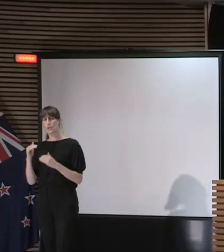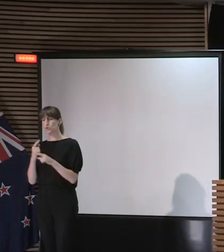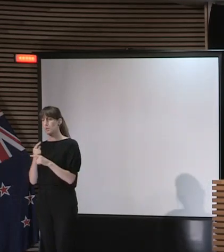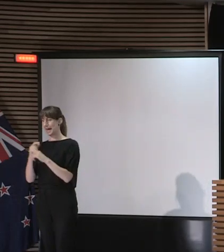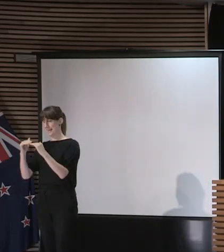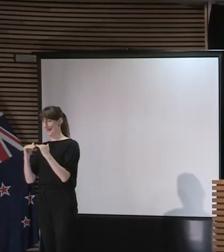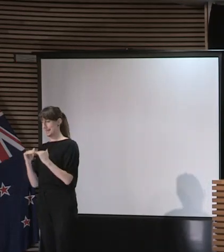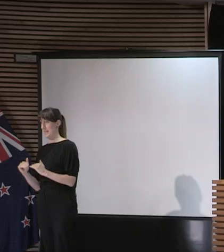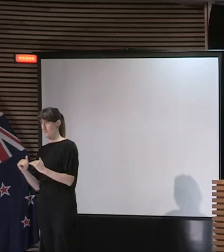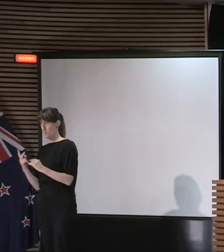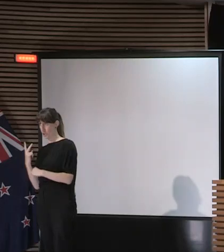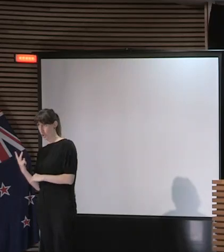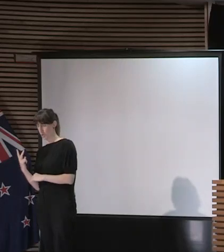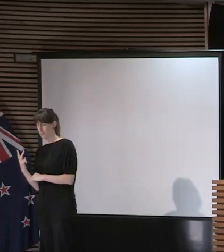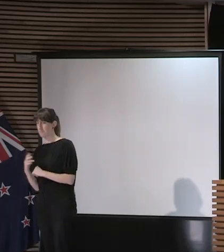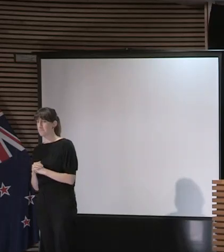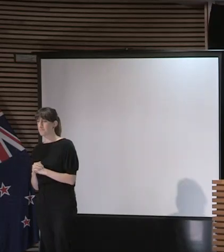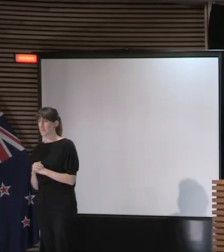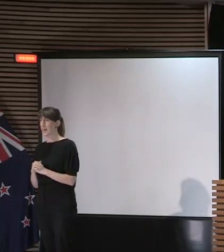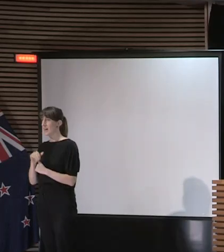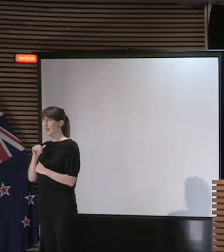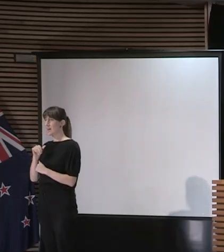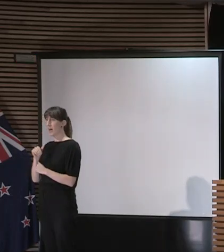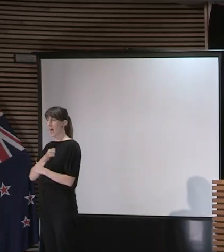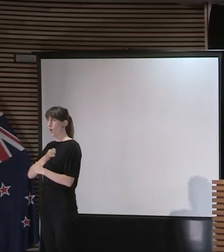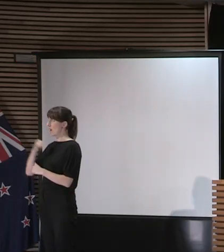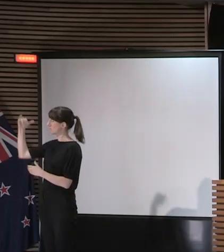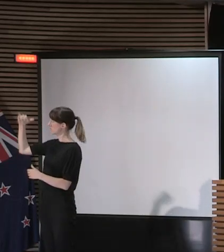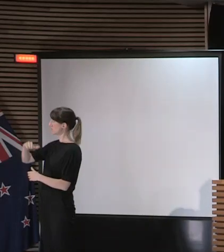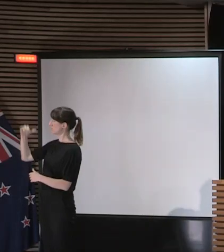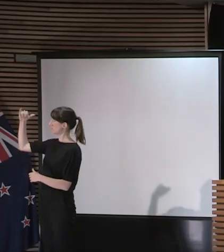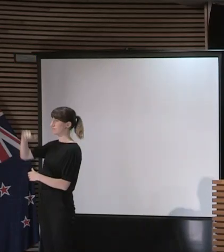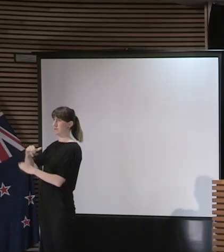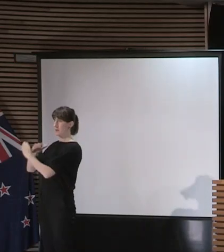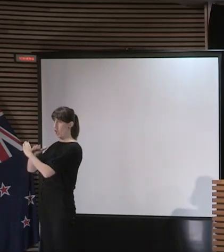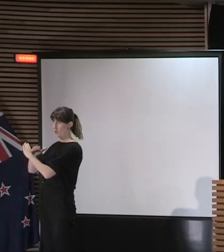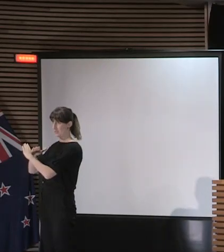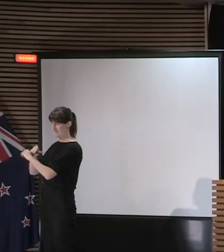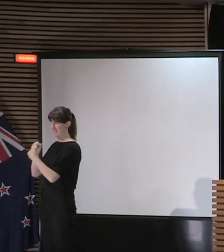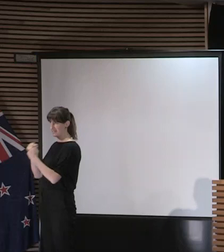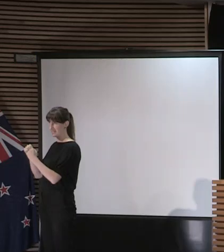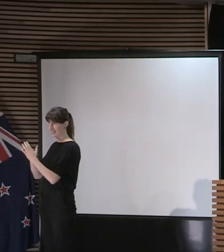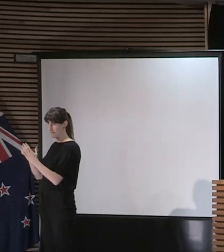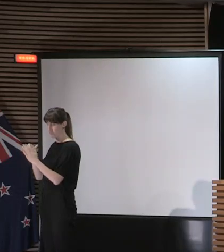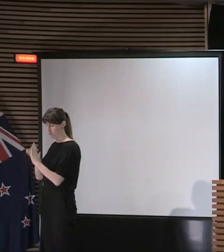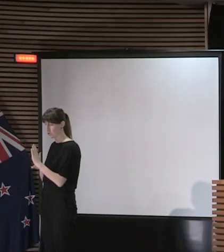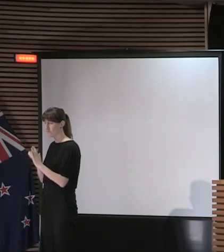employed. Yeah, down the back. Even at Level 2, with hard